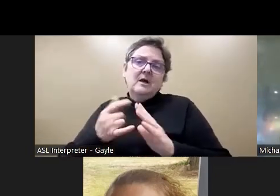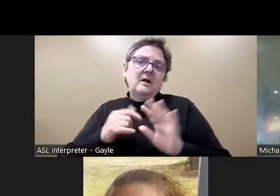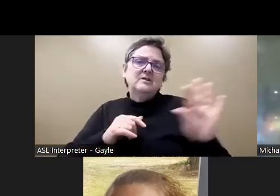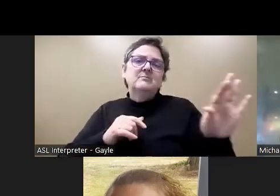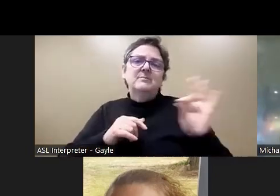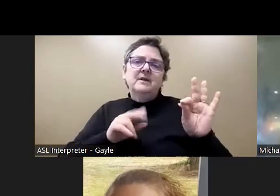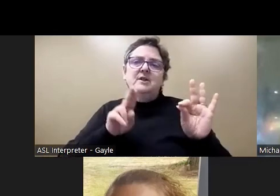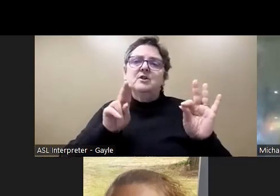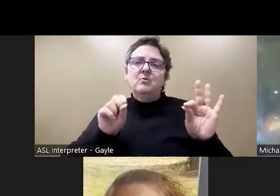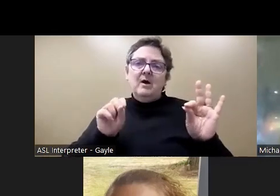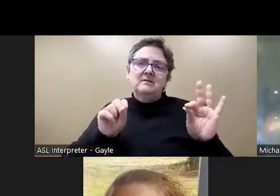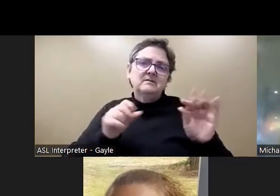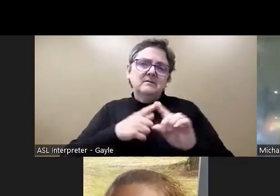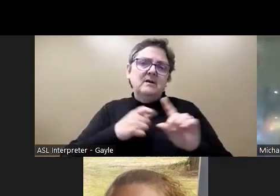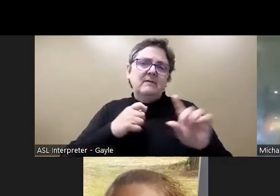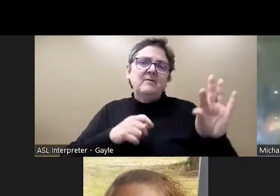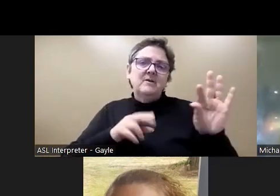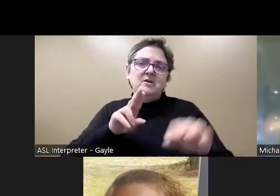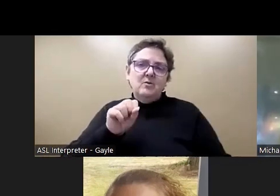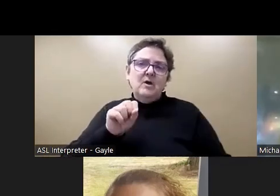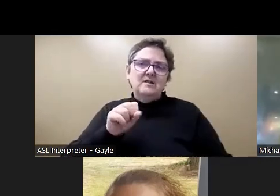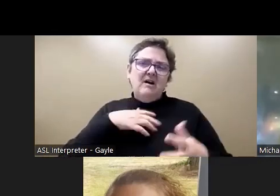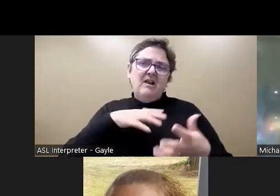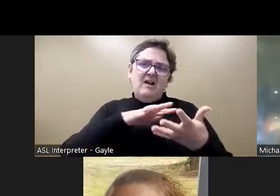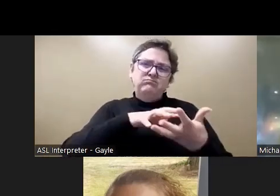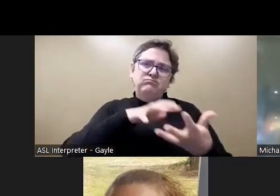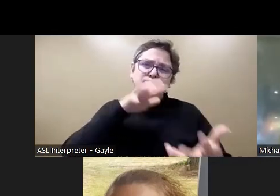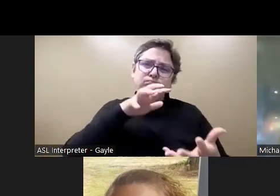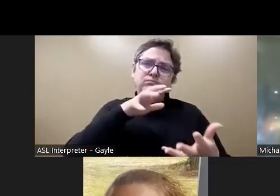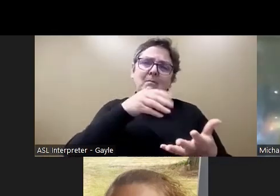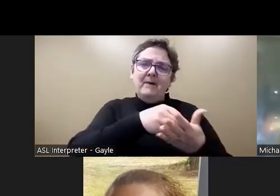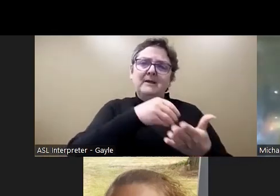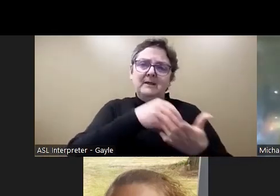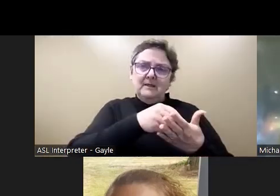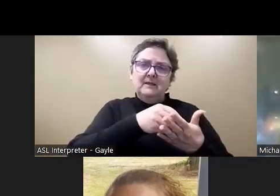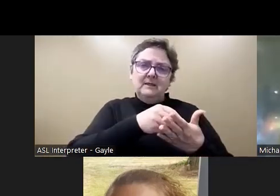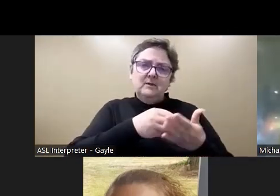We'll have a larger budget then it would be a great budget